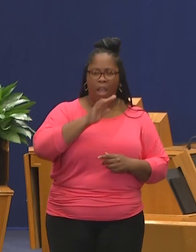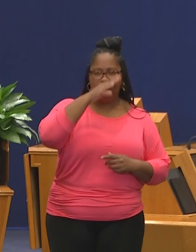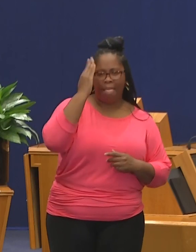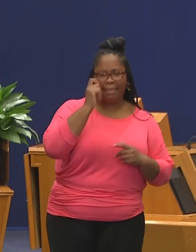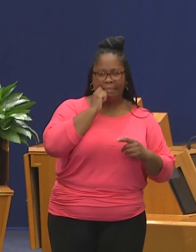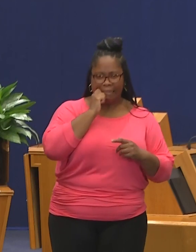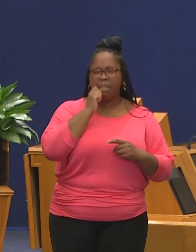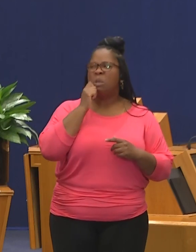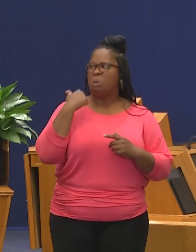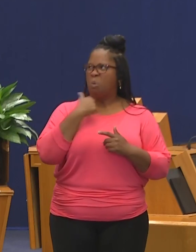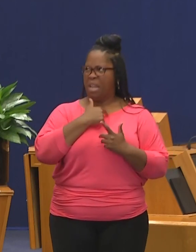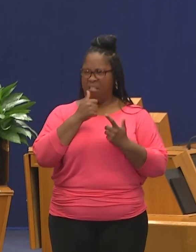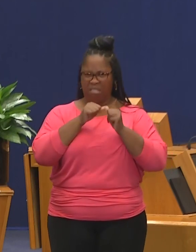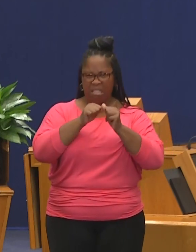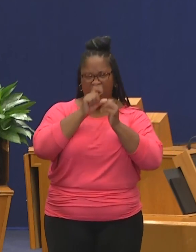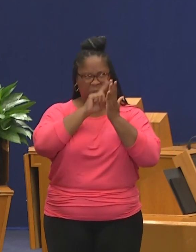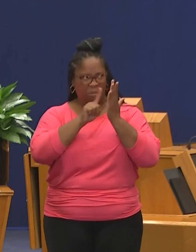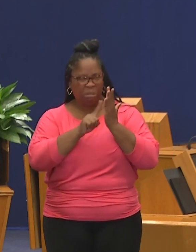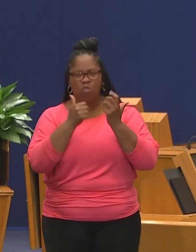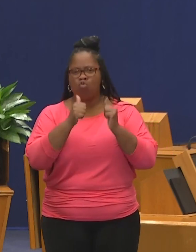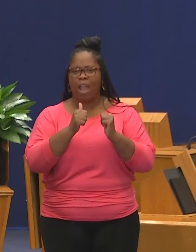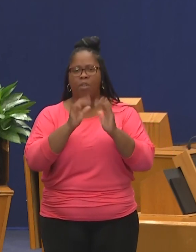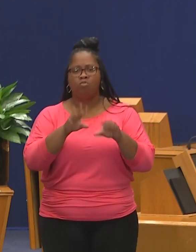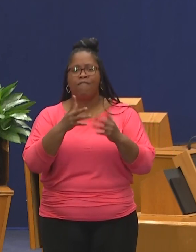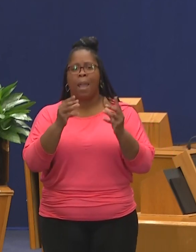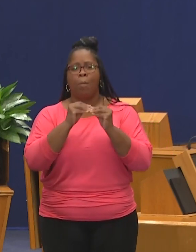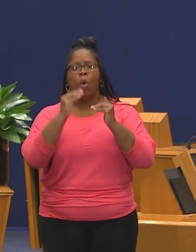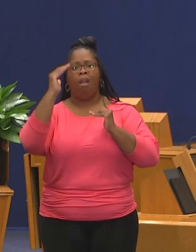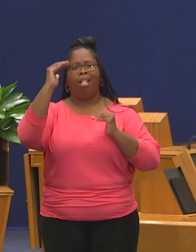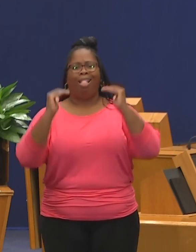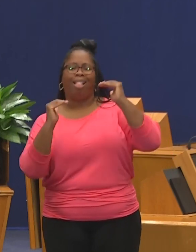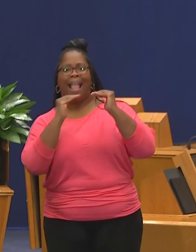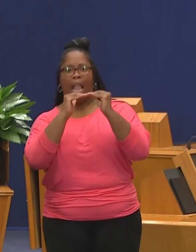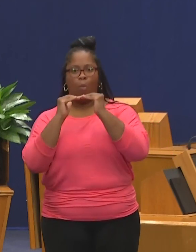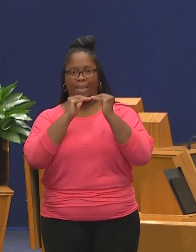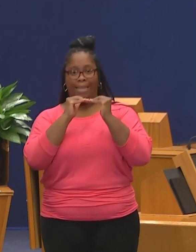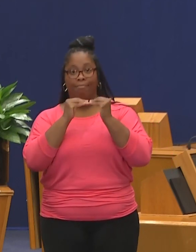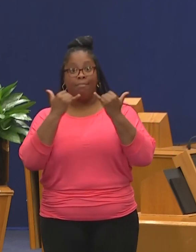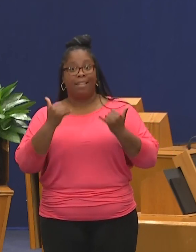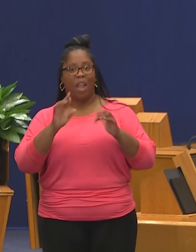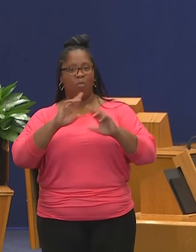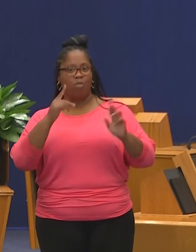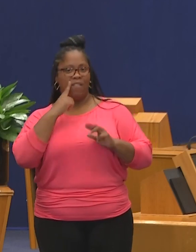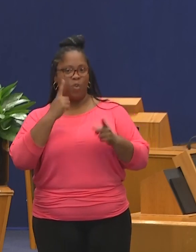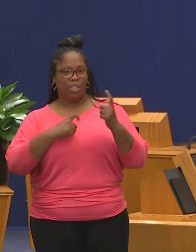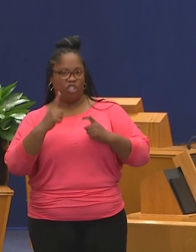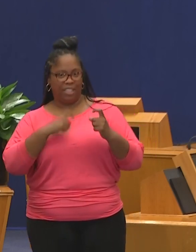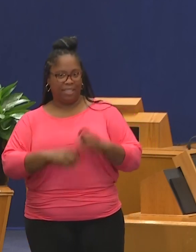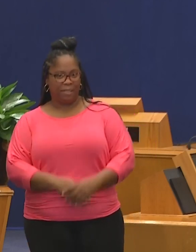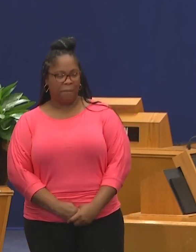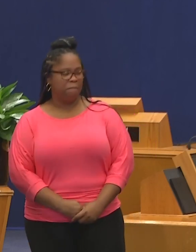PEOPLE OF COLOR AND WILL USE THAT DATA TO KEEP IMPROVING OUR SYSTEM TO ADVANCE EQUITY THROUGHOUT IT.